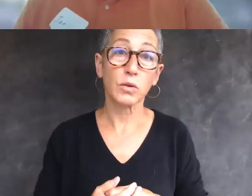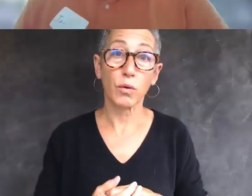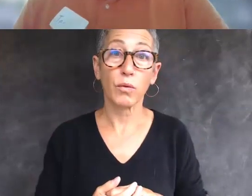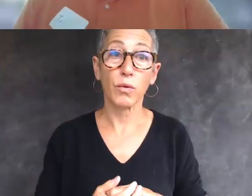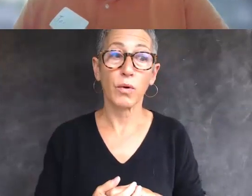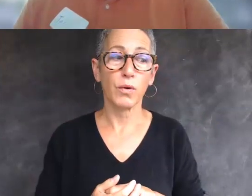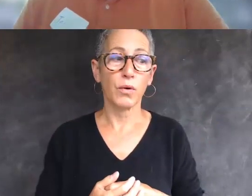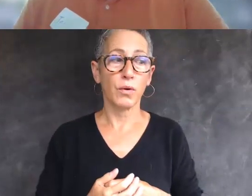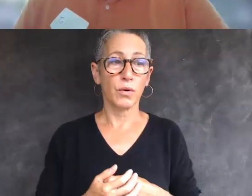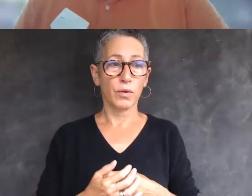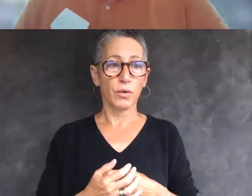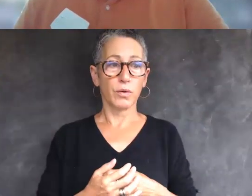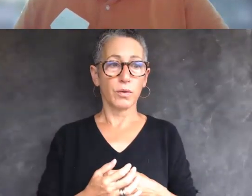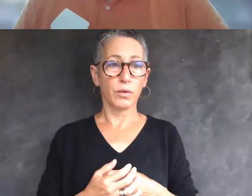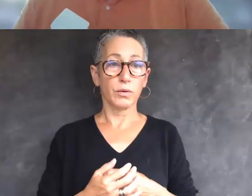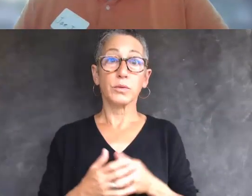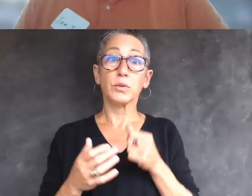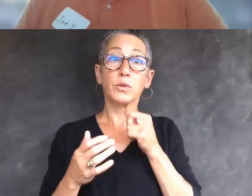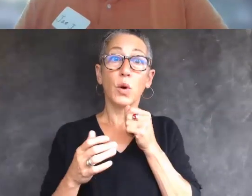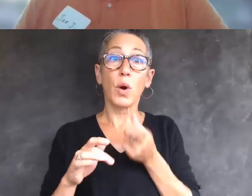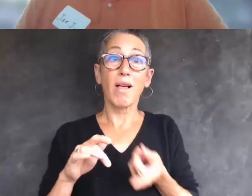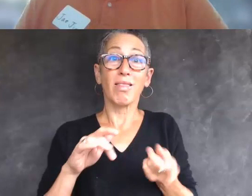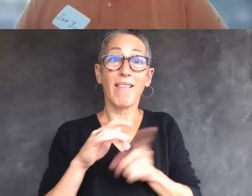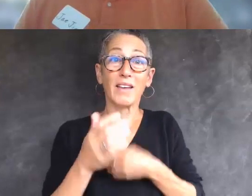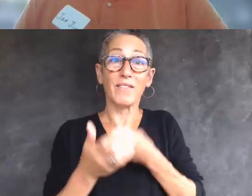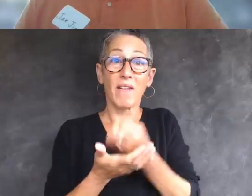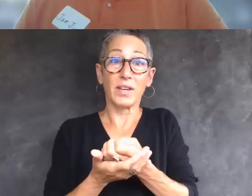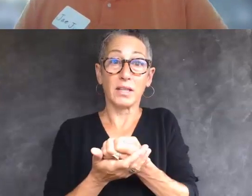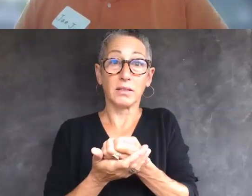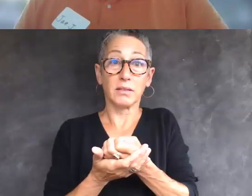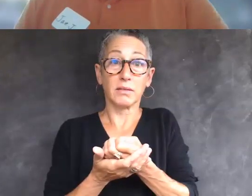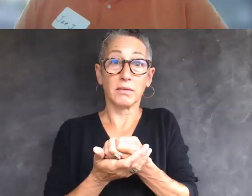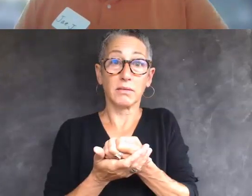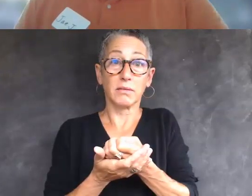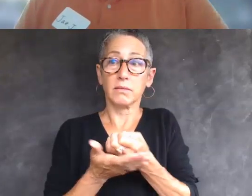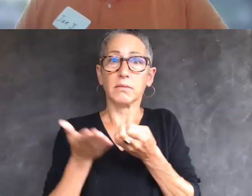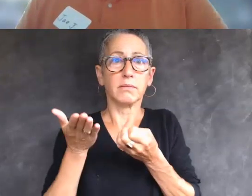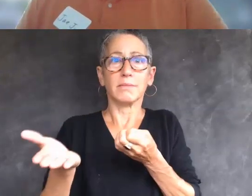the lack of evidence that incarcerated spaces have for doing the work that they're supposed to be doing,